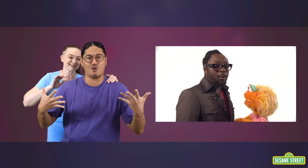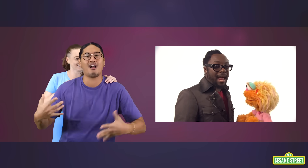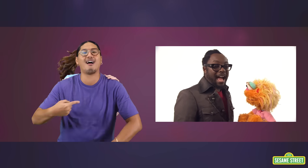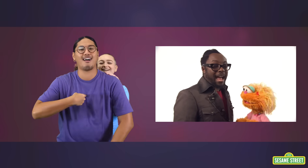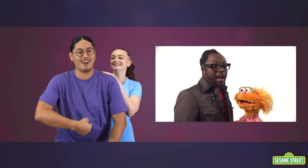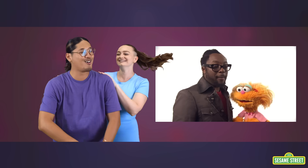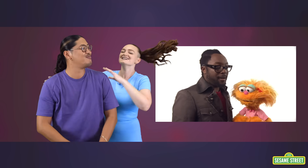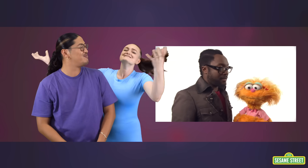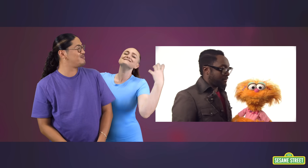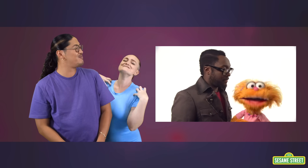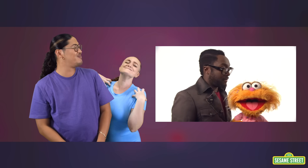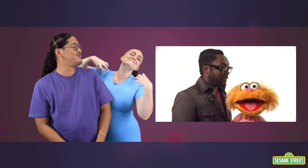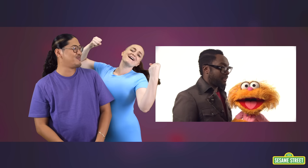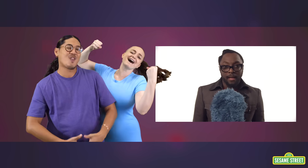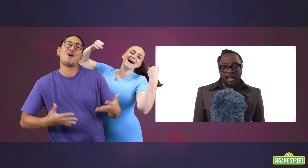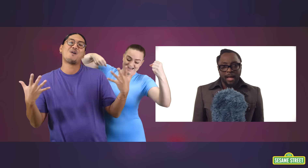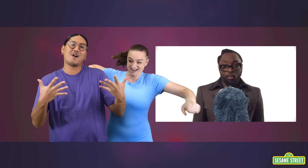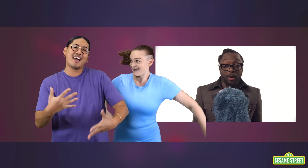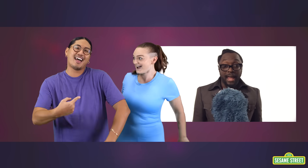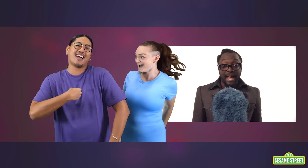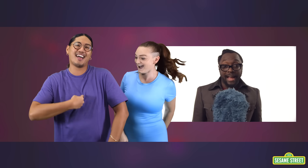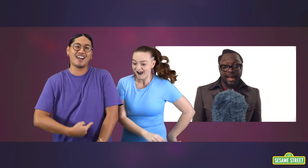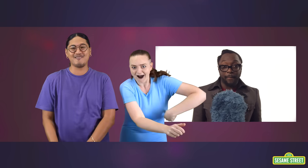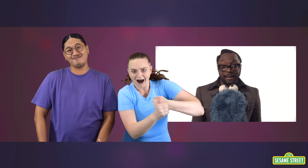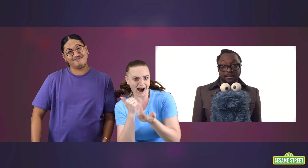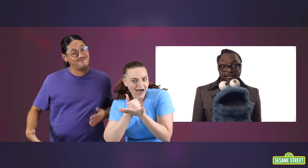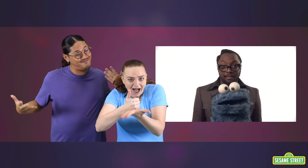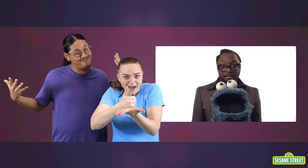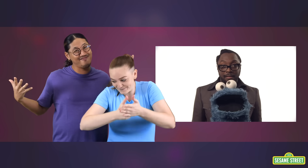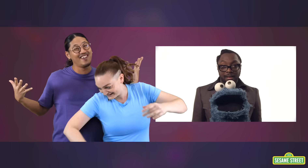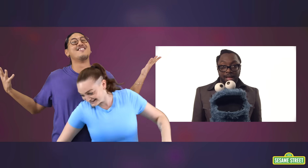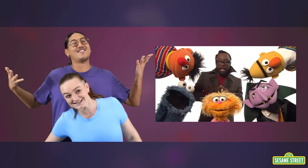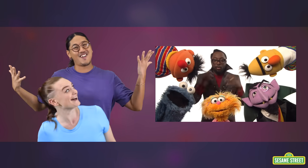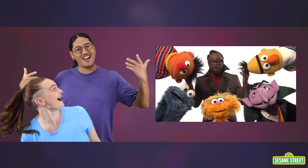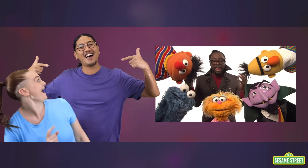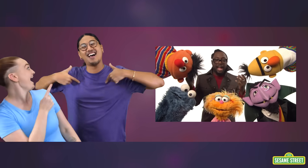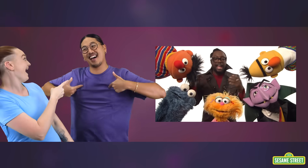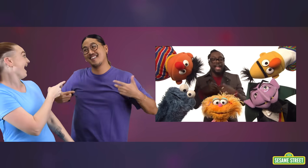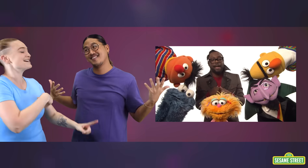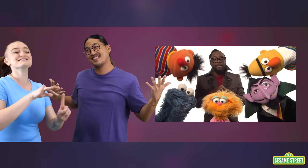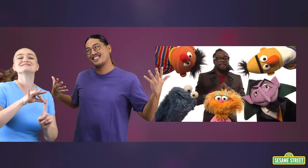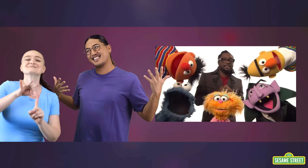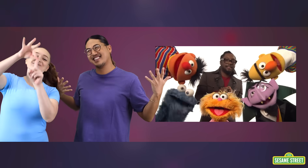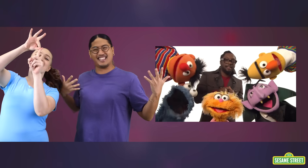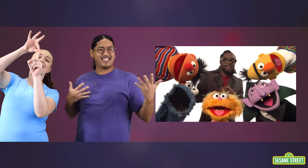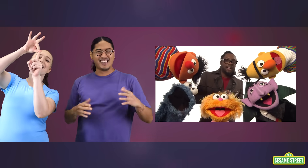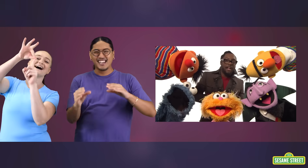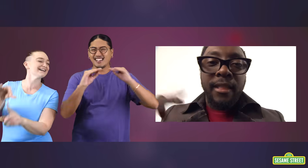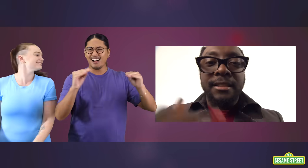And what I am is brave And what I am is for helpful And what I am is special